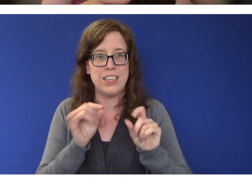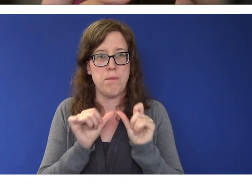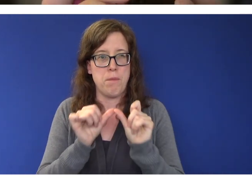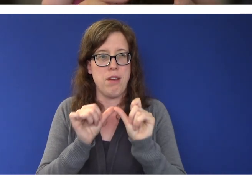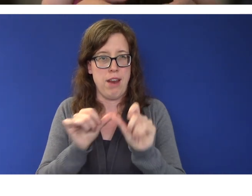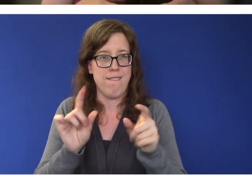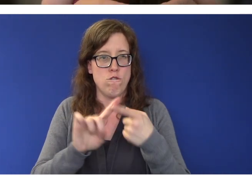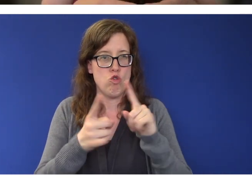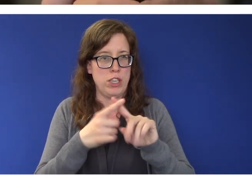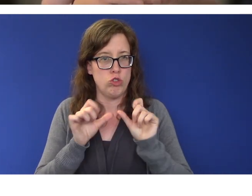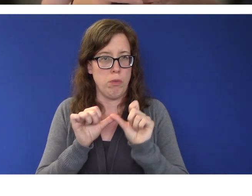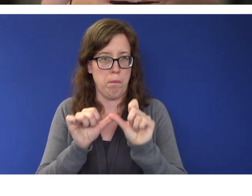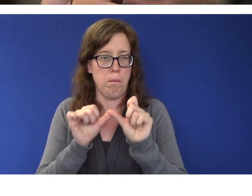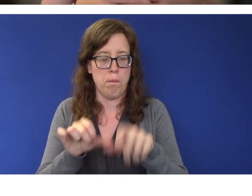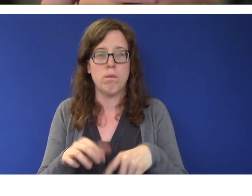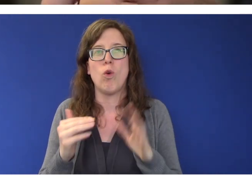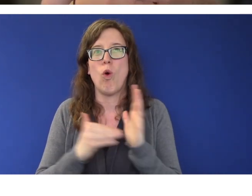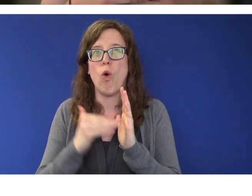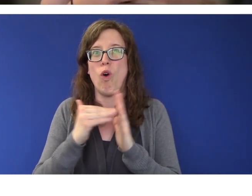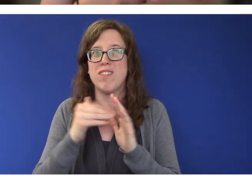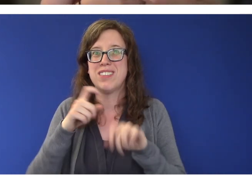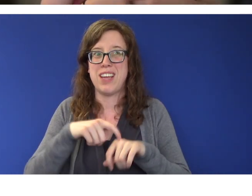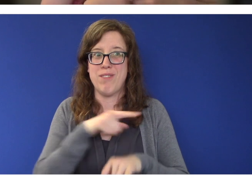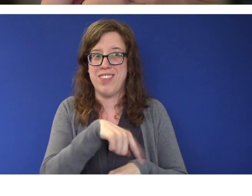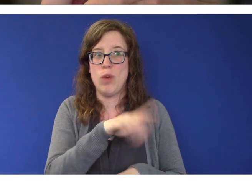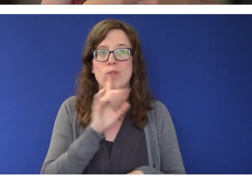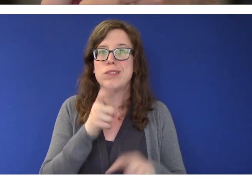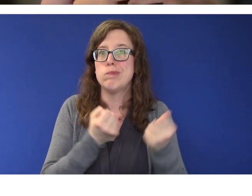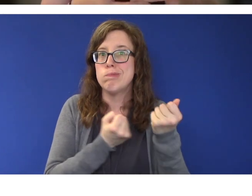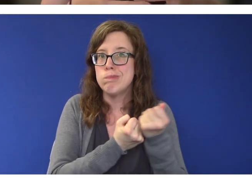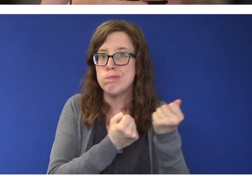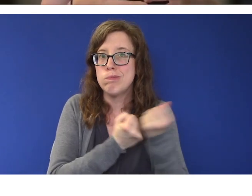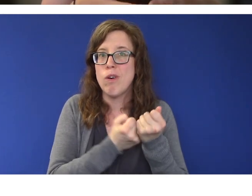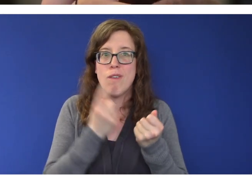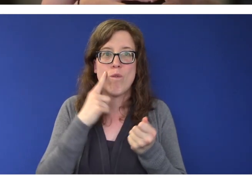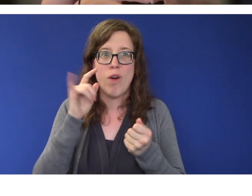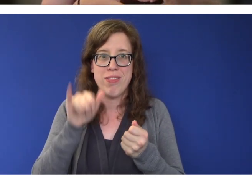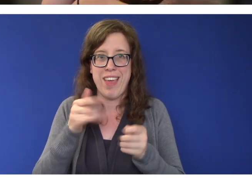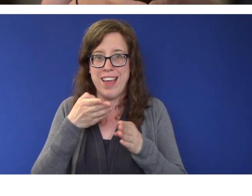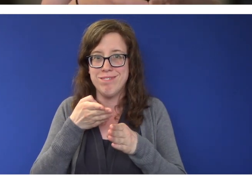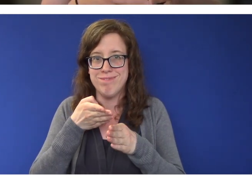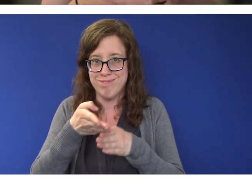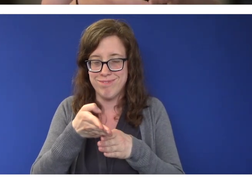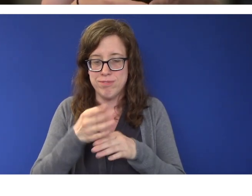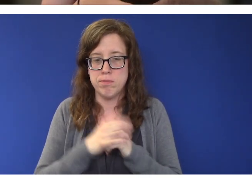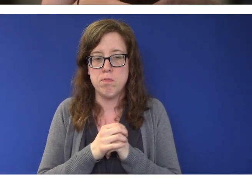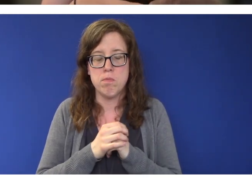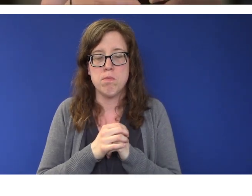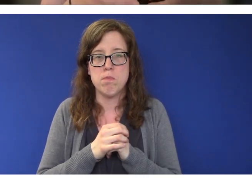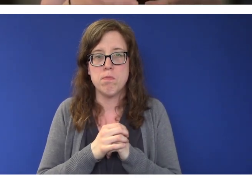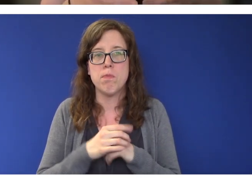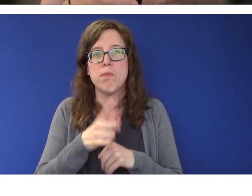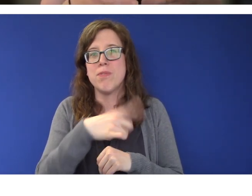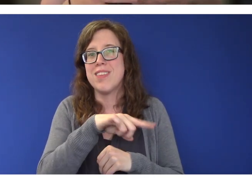those friendships. And oftentimes they're needing support in this area. They're needing